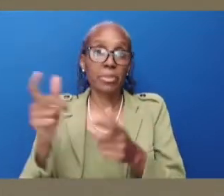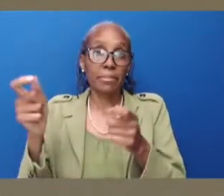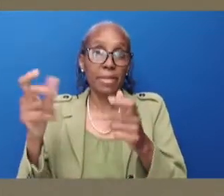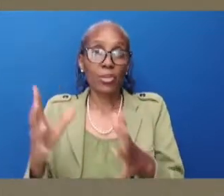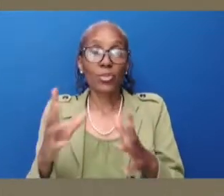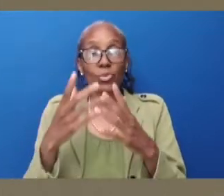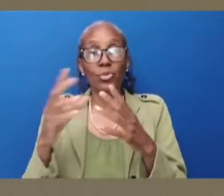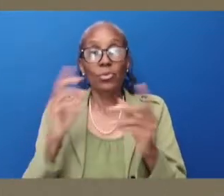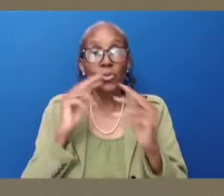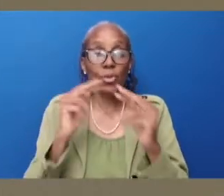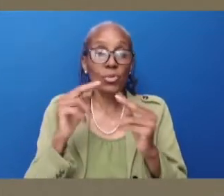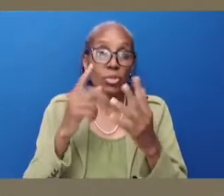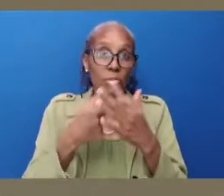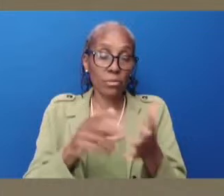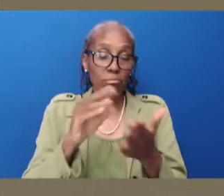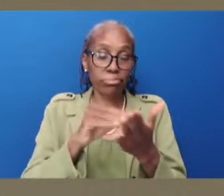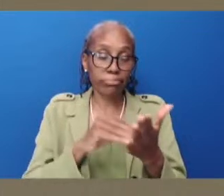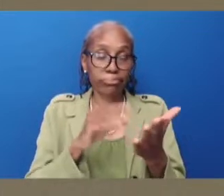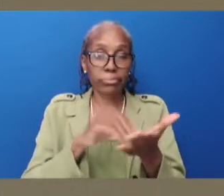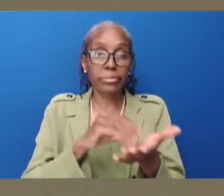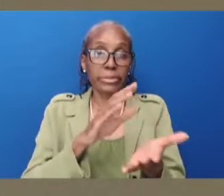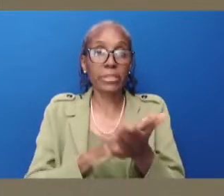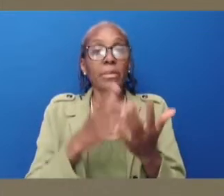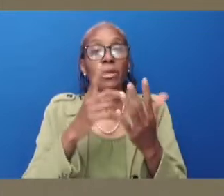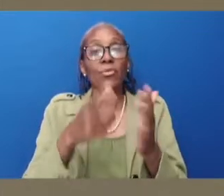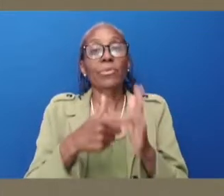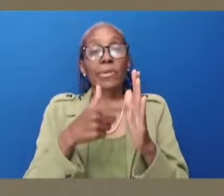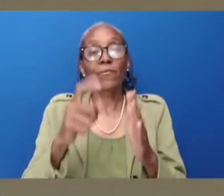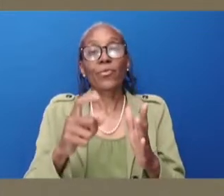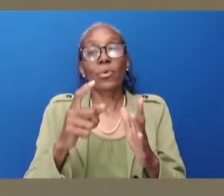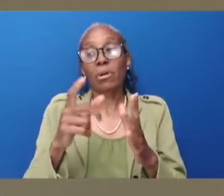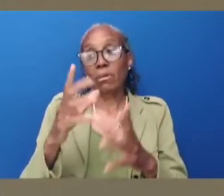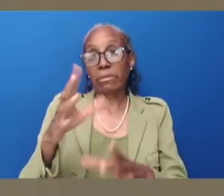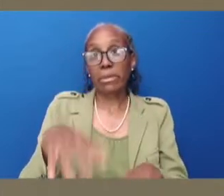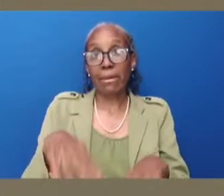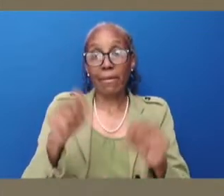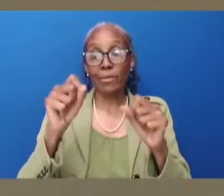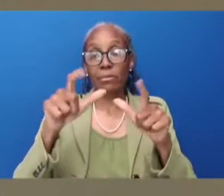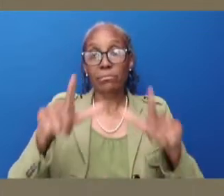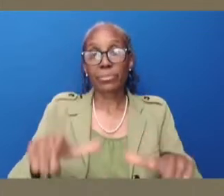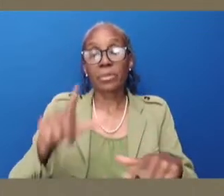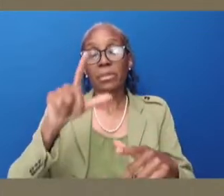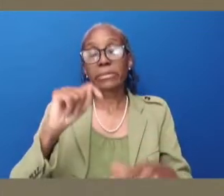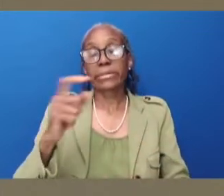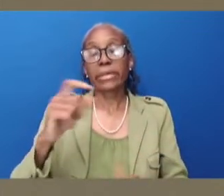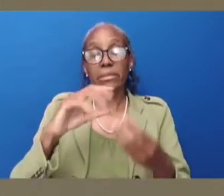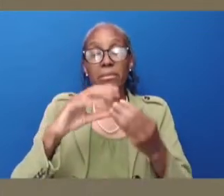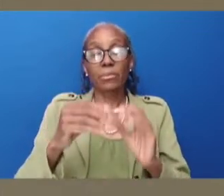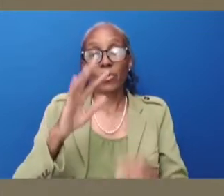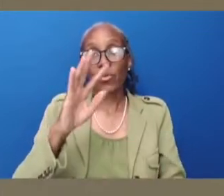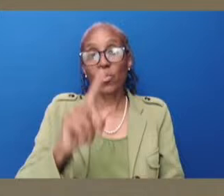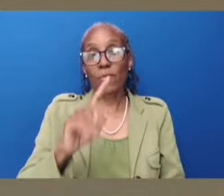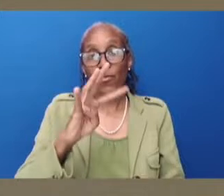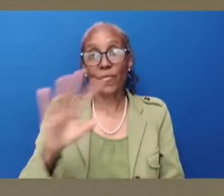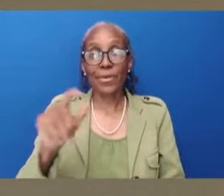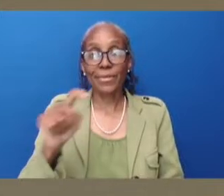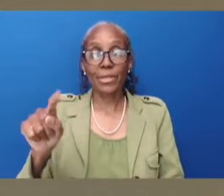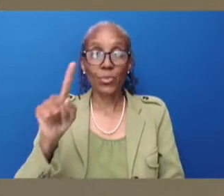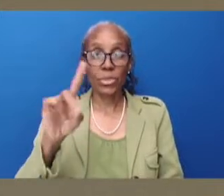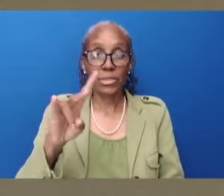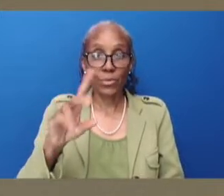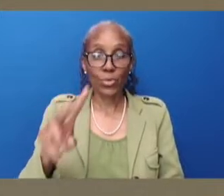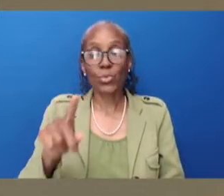THE COUNTY MANAGER TO NEGOTIATE